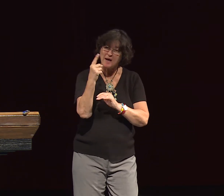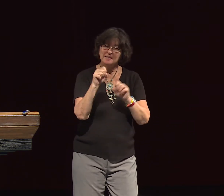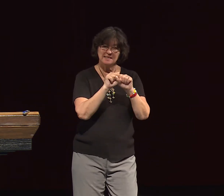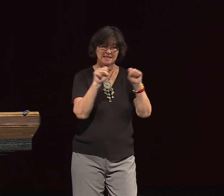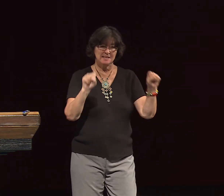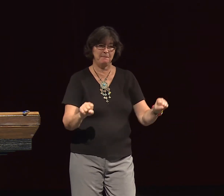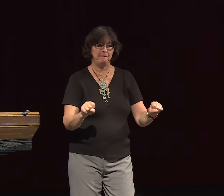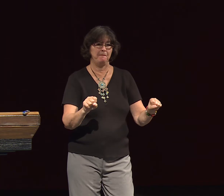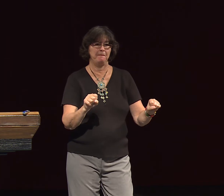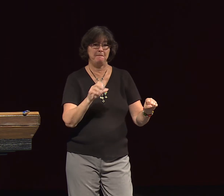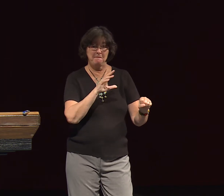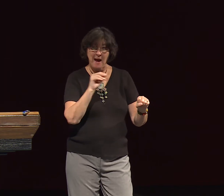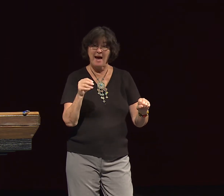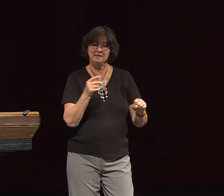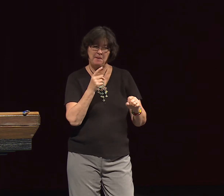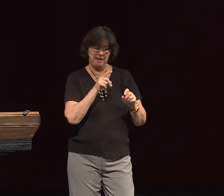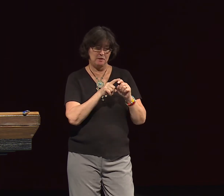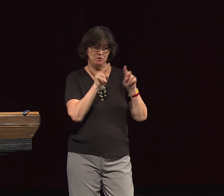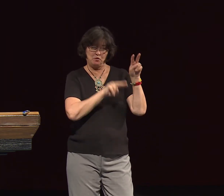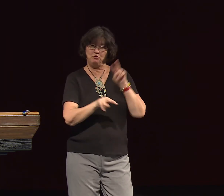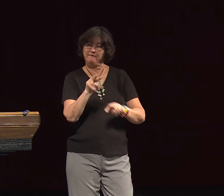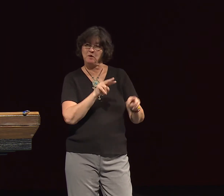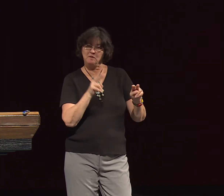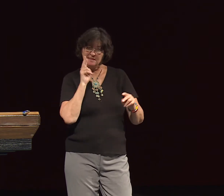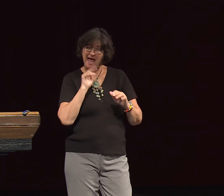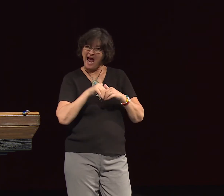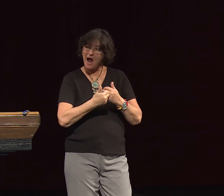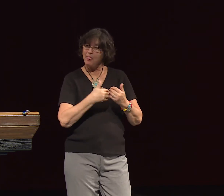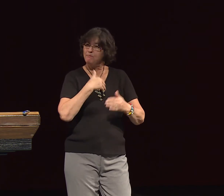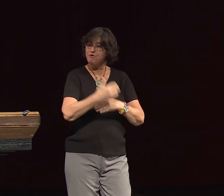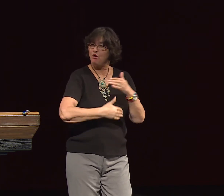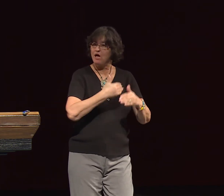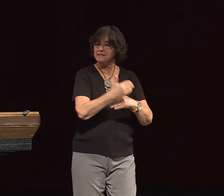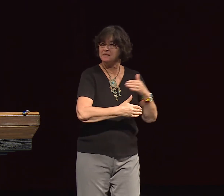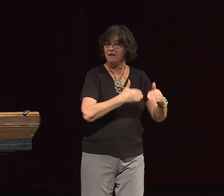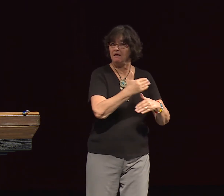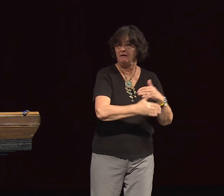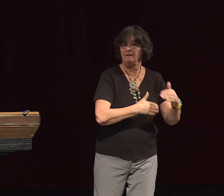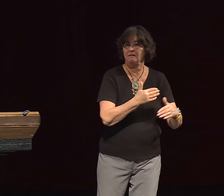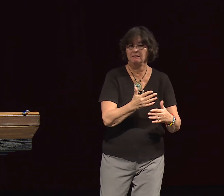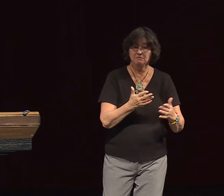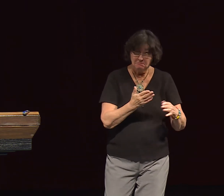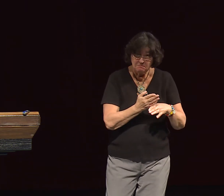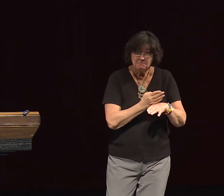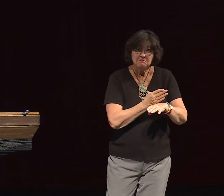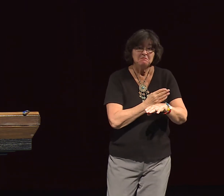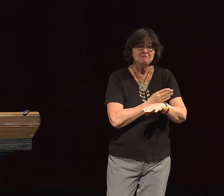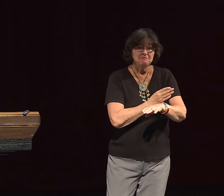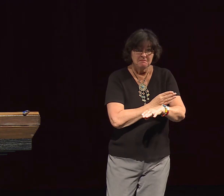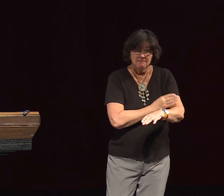that information is going to go into a system so we can assess how the student or child is progressing.